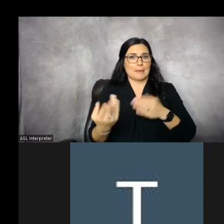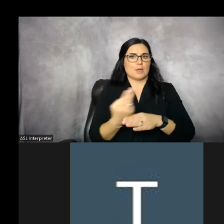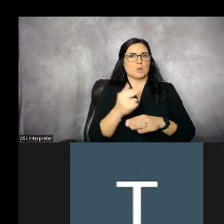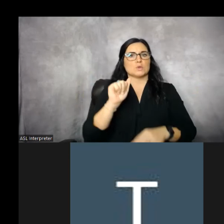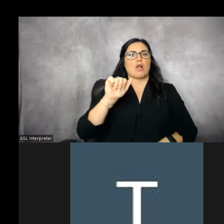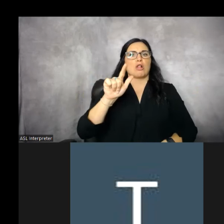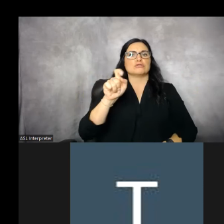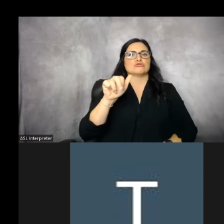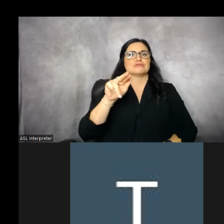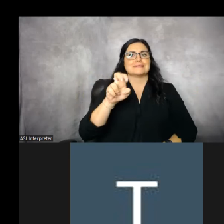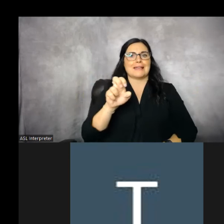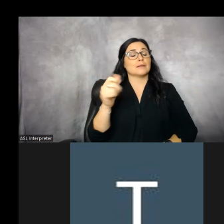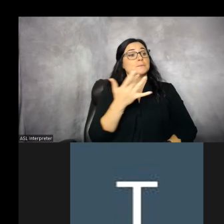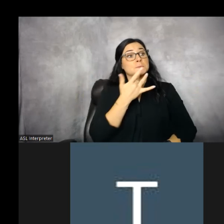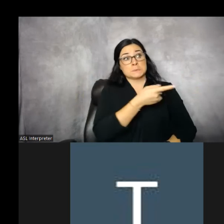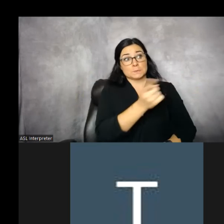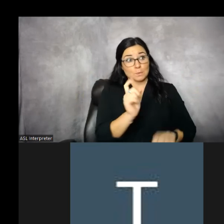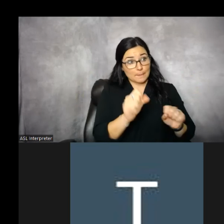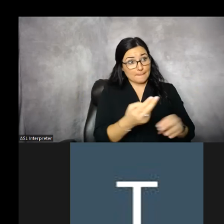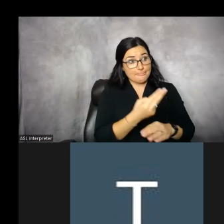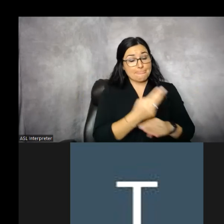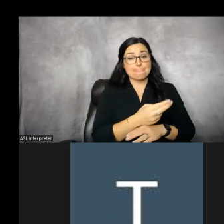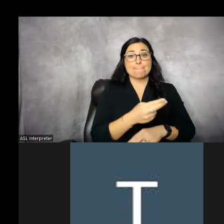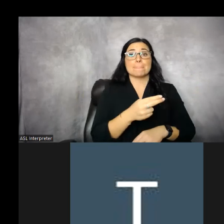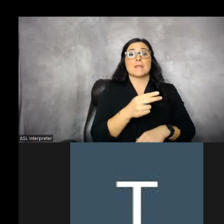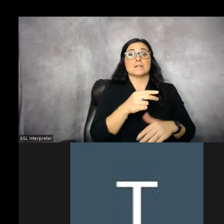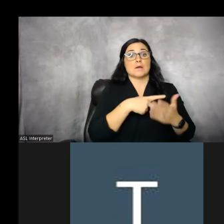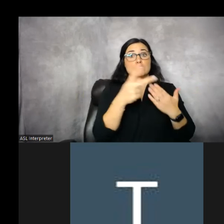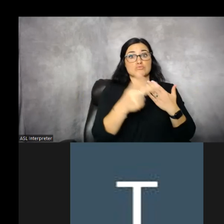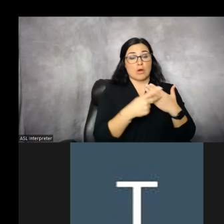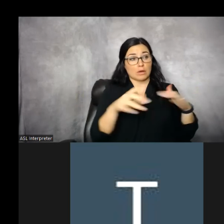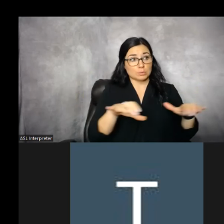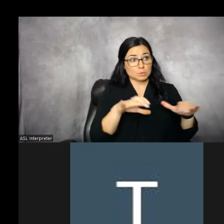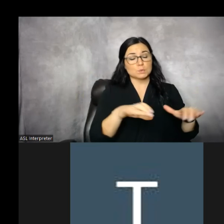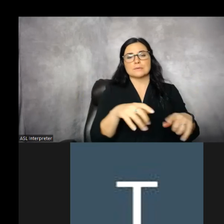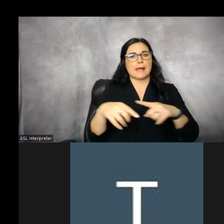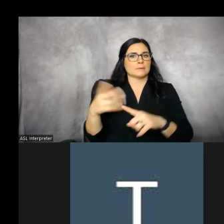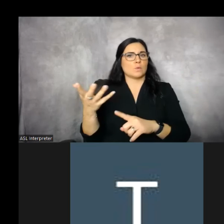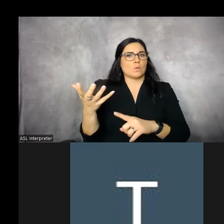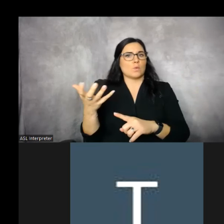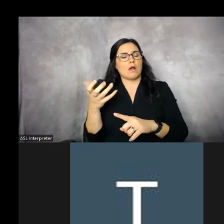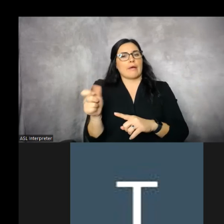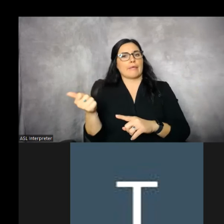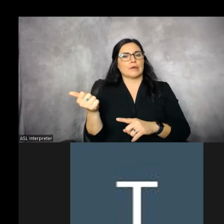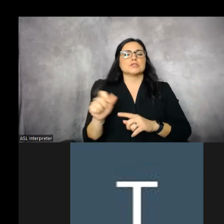when he preferred anybody who could use the inaccessible program to do so. So, the alternate assignment could be